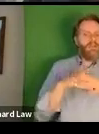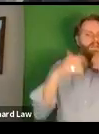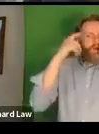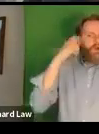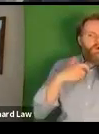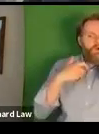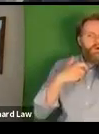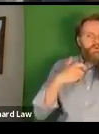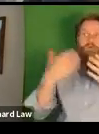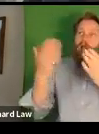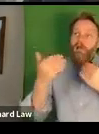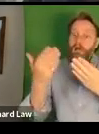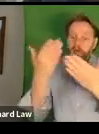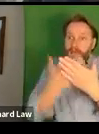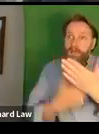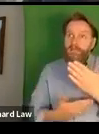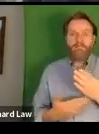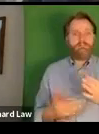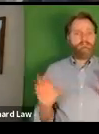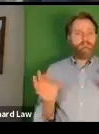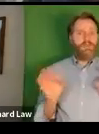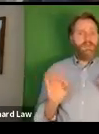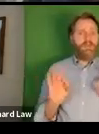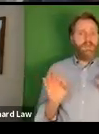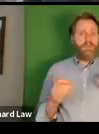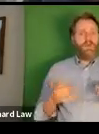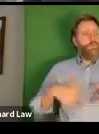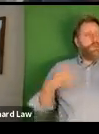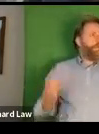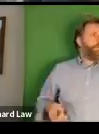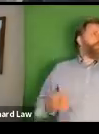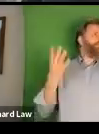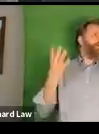forthcoming we haven't given up on that and we will continue to press for that